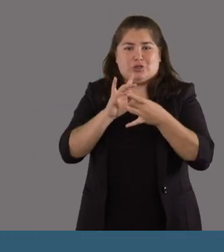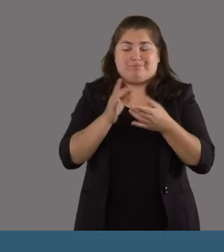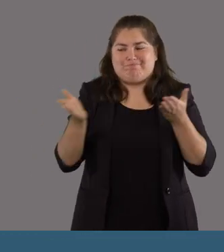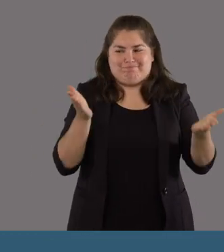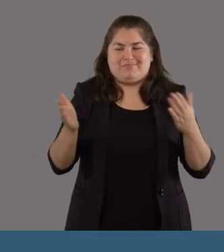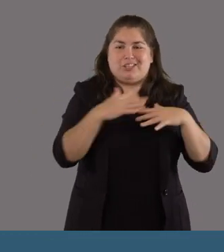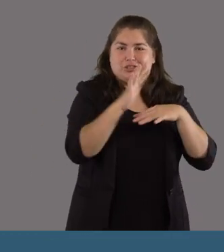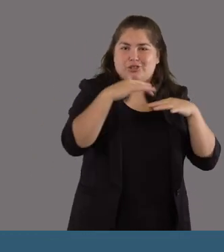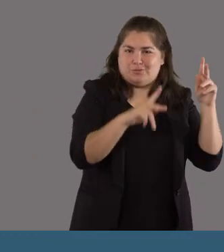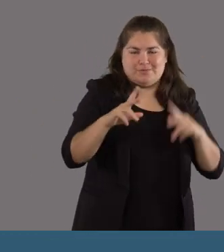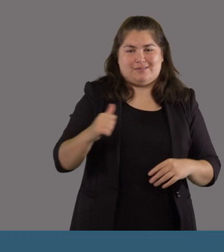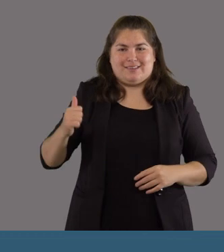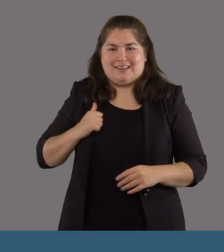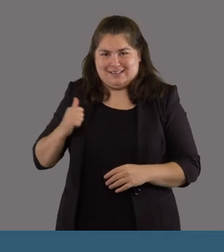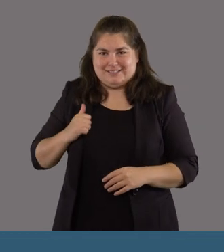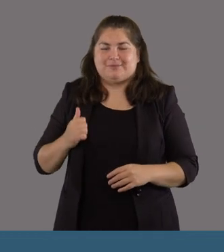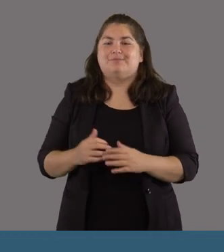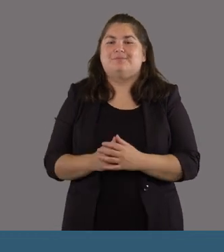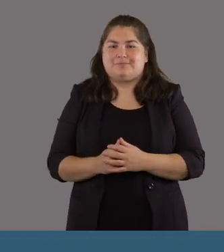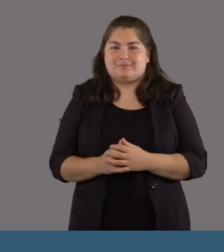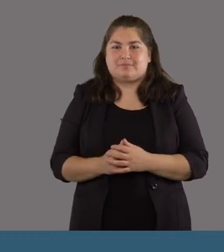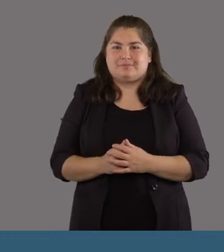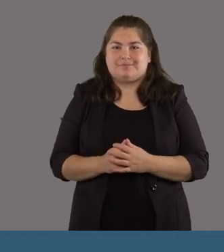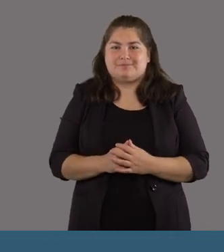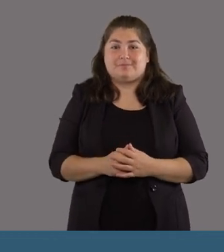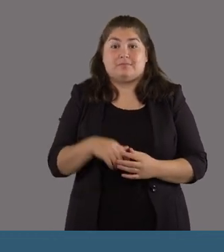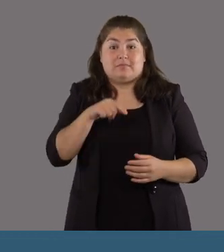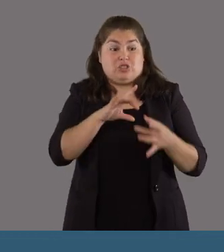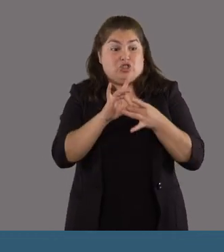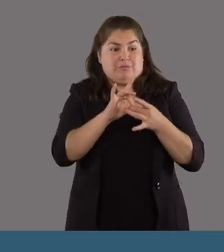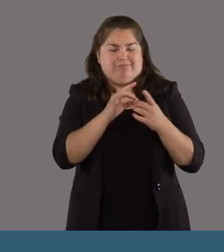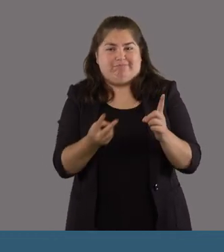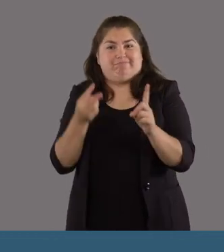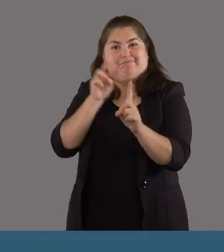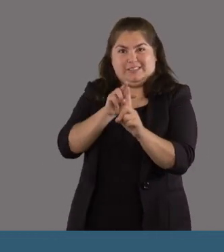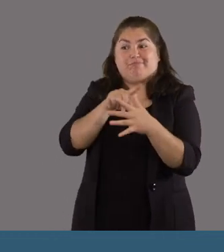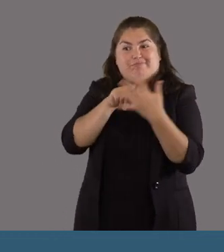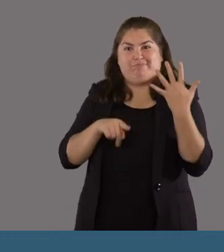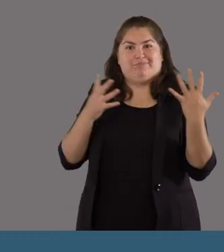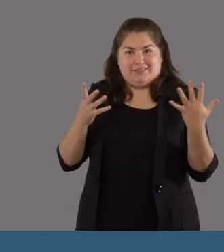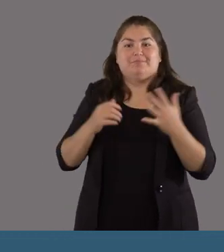relationship between Indigenous Peoples and Canada. This relationship is characterized